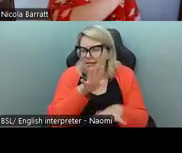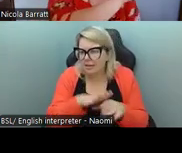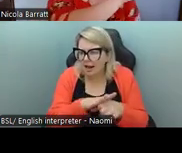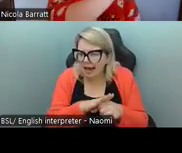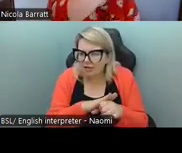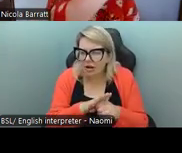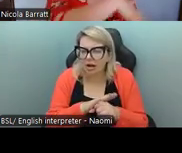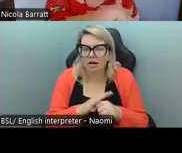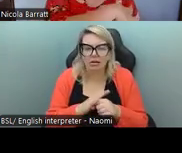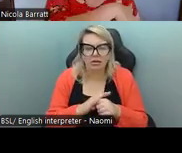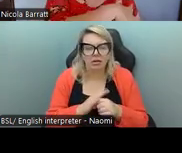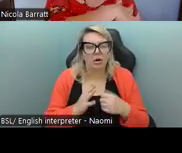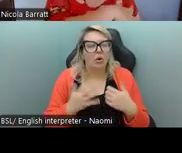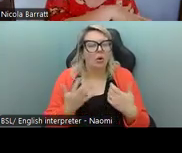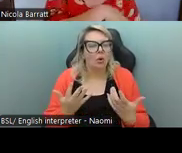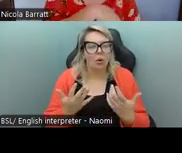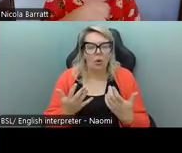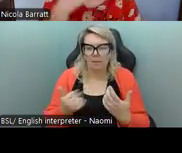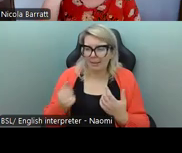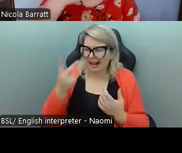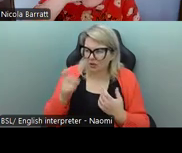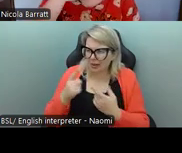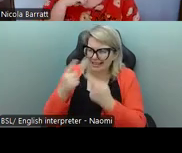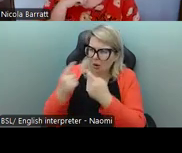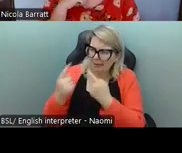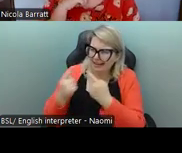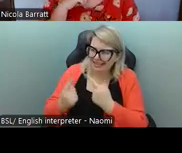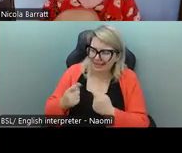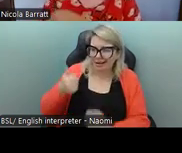or 20 comments where they're all thumbs up and love it,